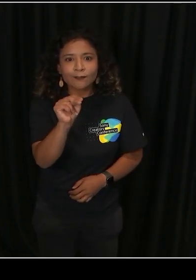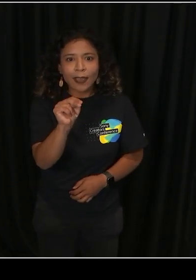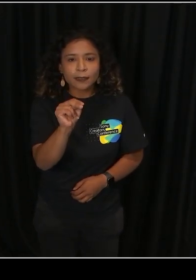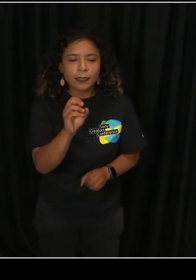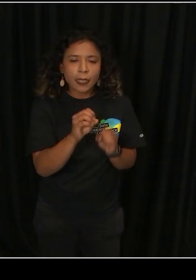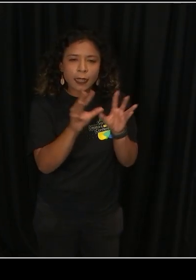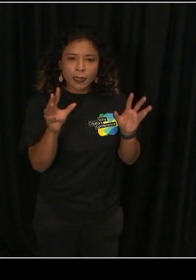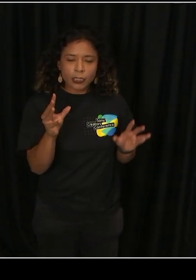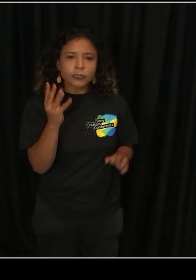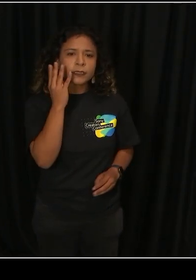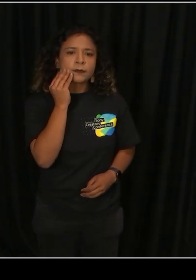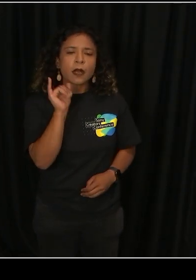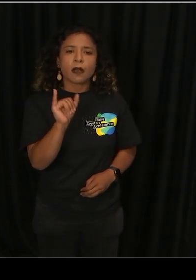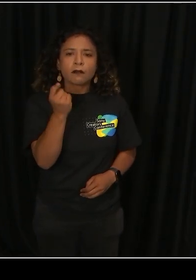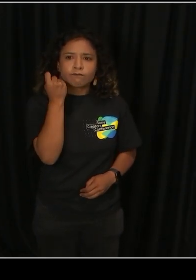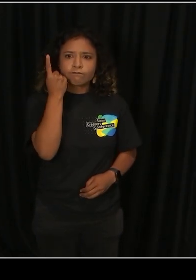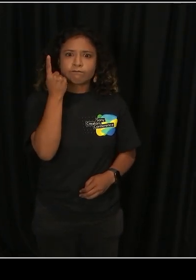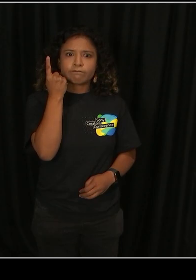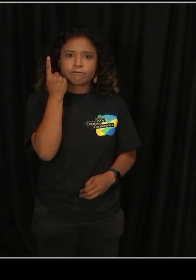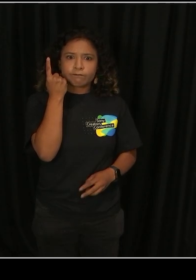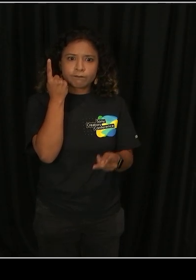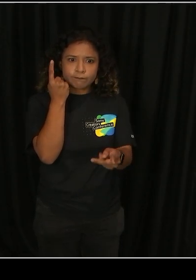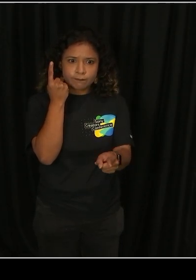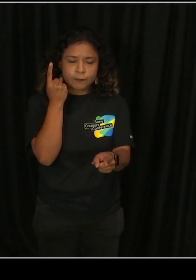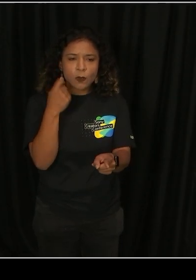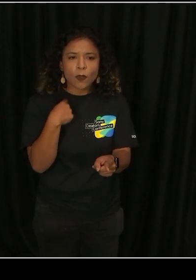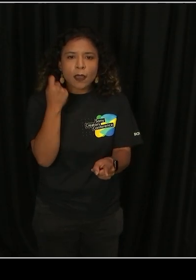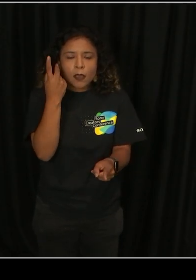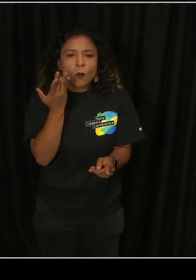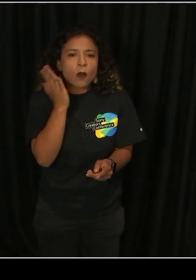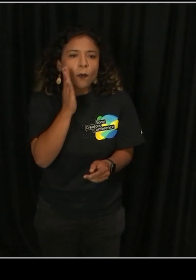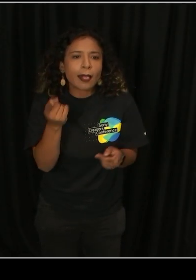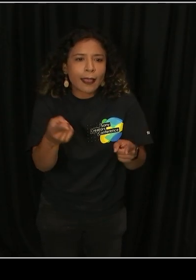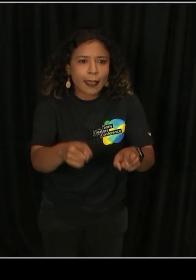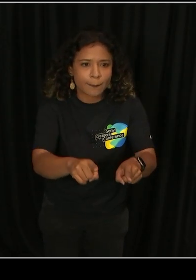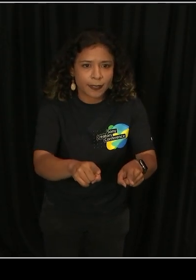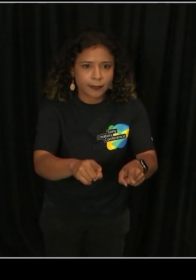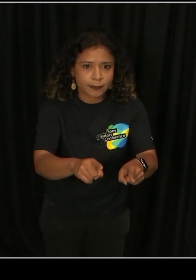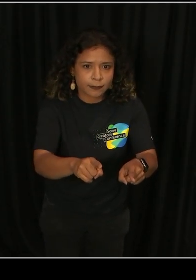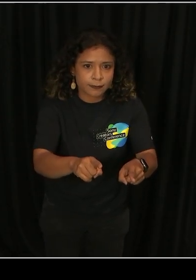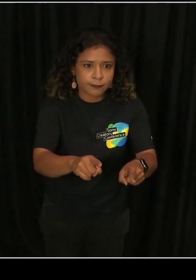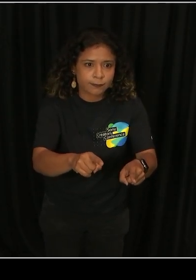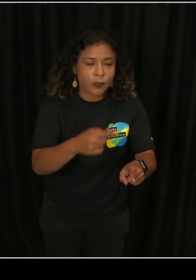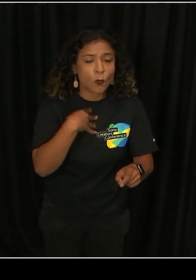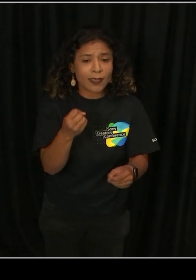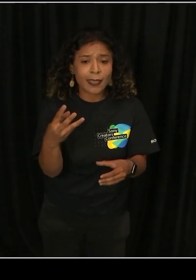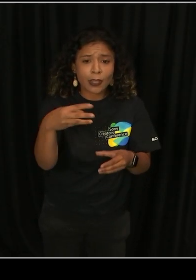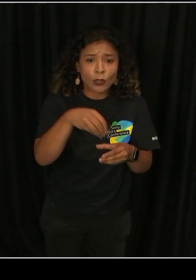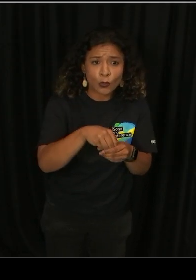and cleaner view of the decision that's going to be made, and we contextualize that by including it alongside the video